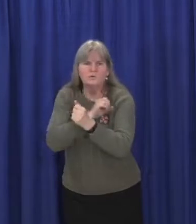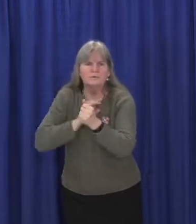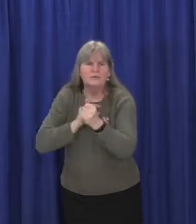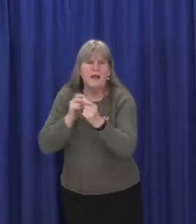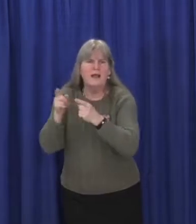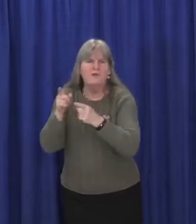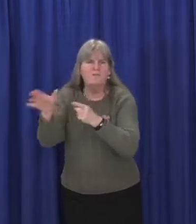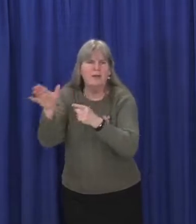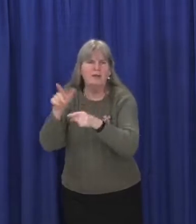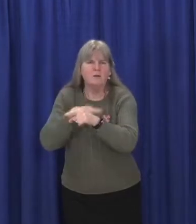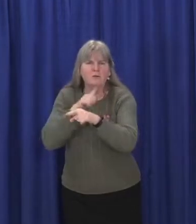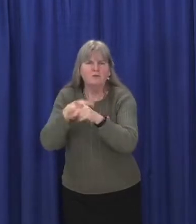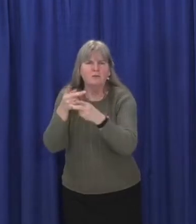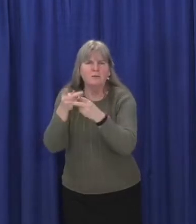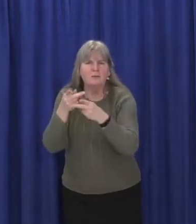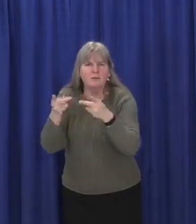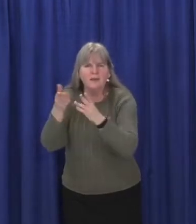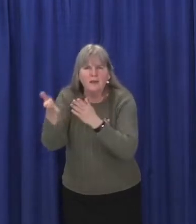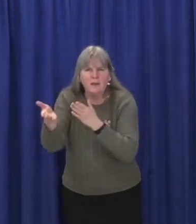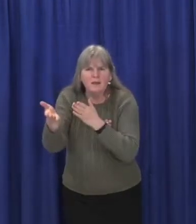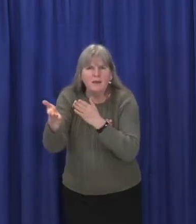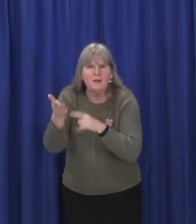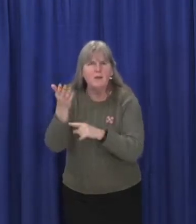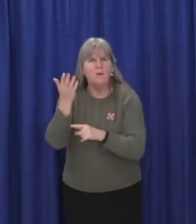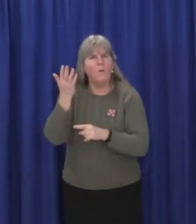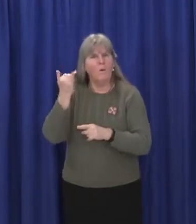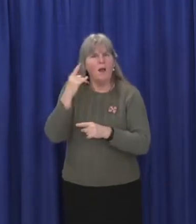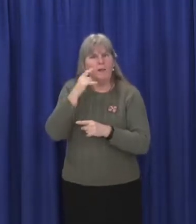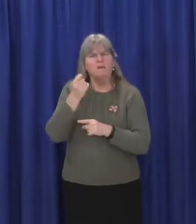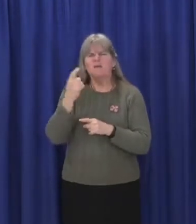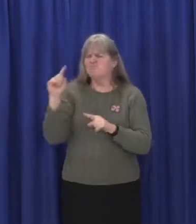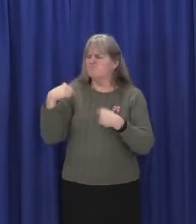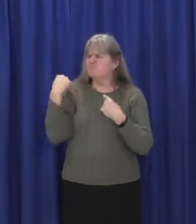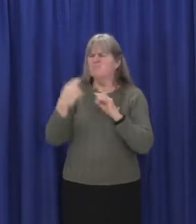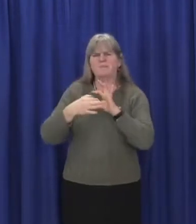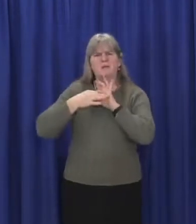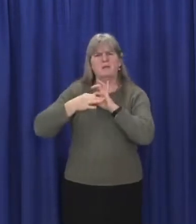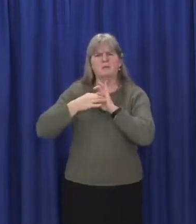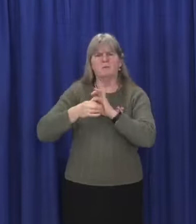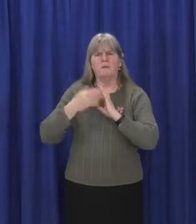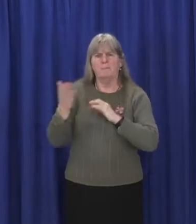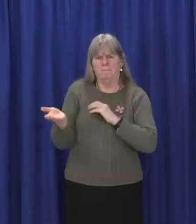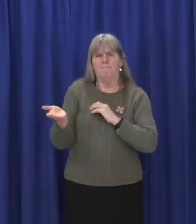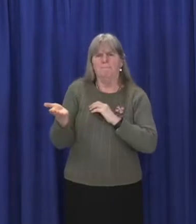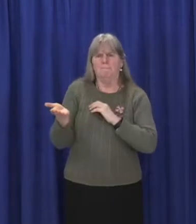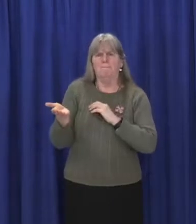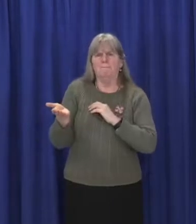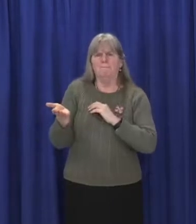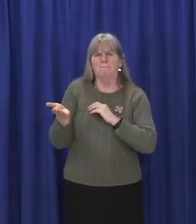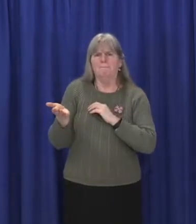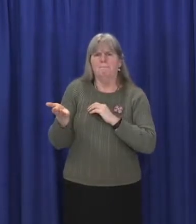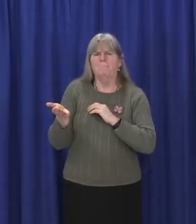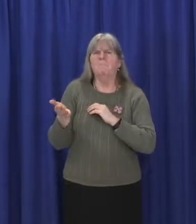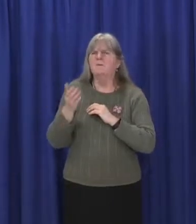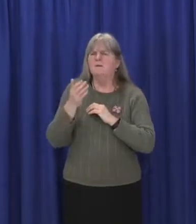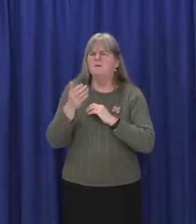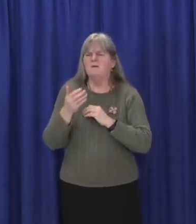long term care facility. Because we've had a long term relationship with these facilities, not just through the pandemic.